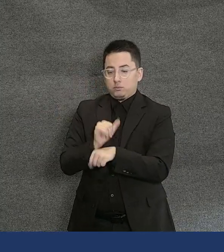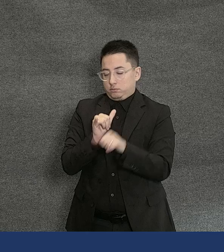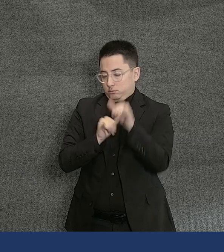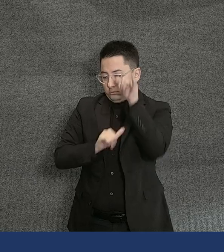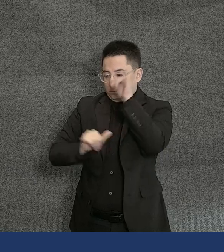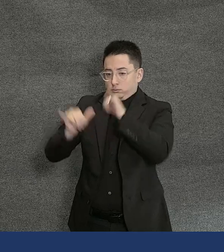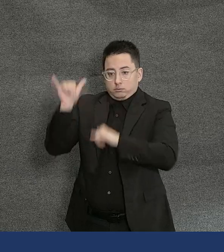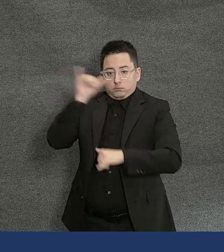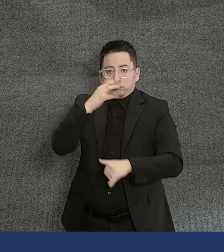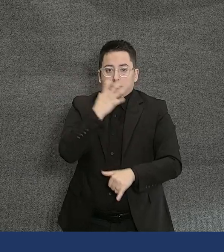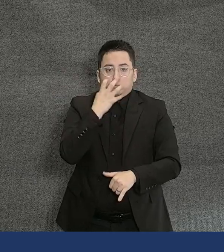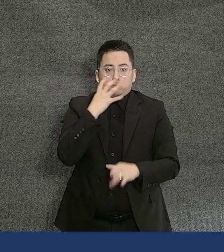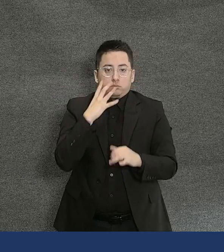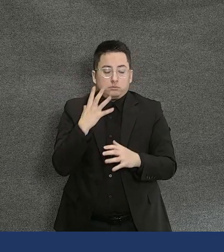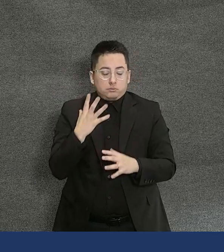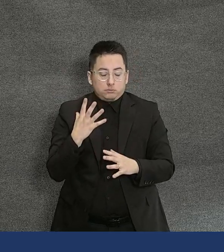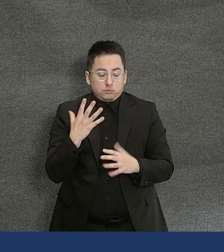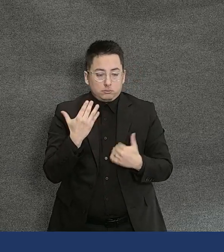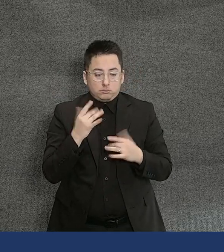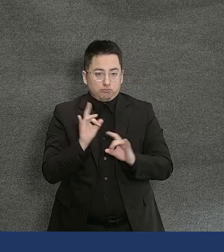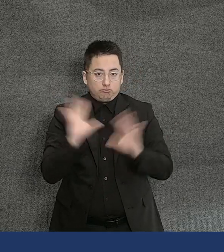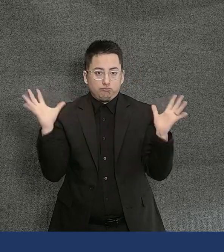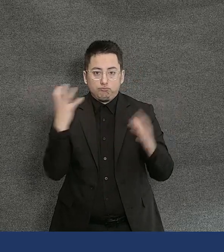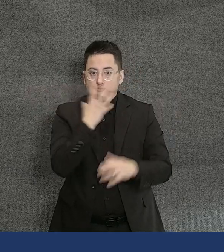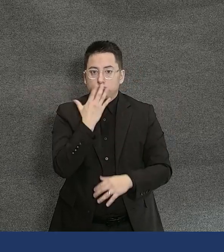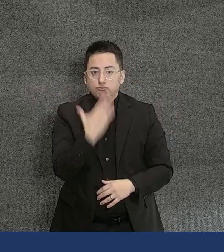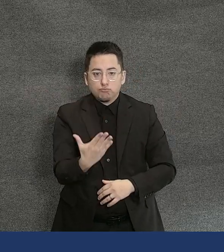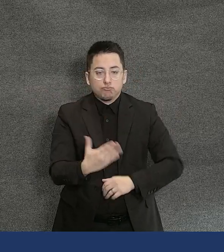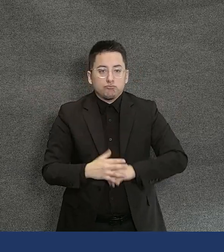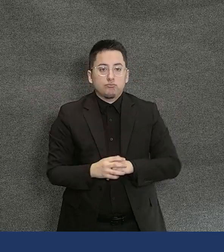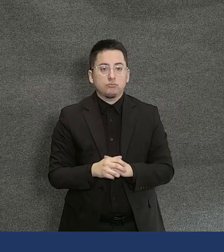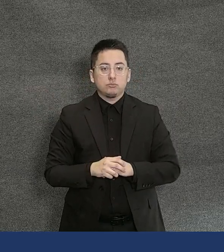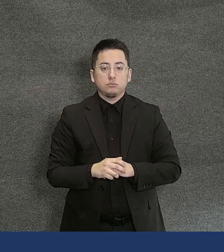There are people living without any sort